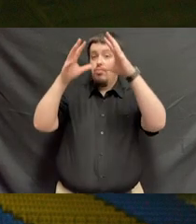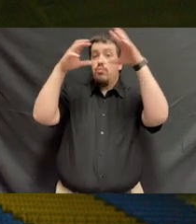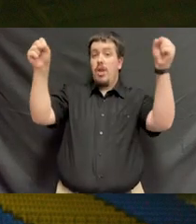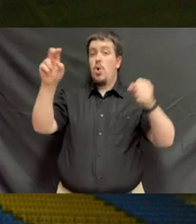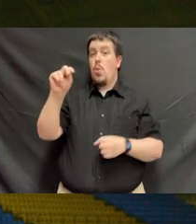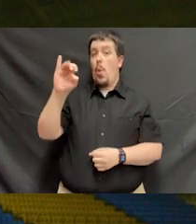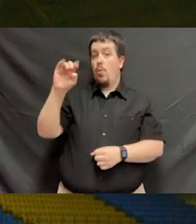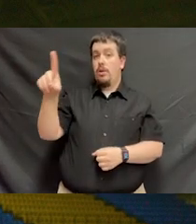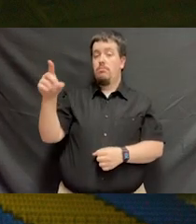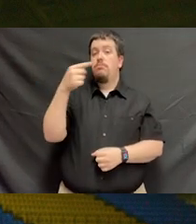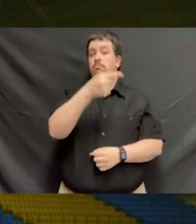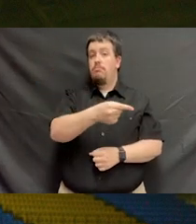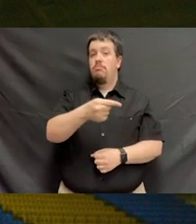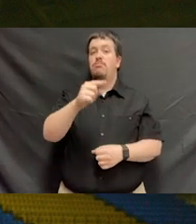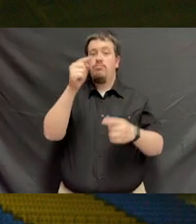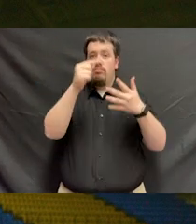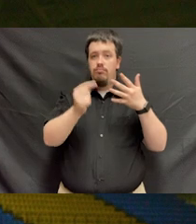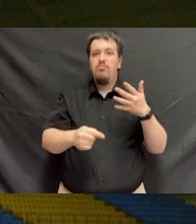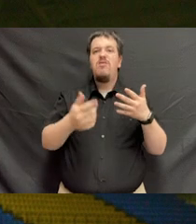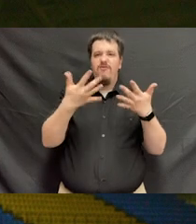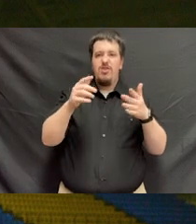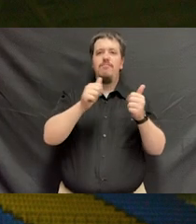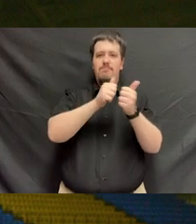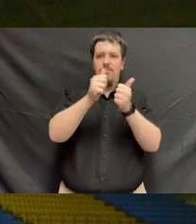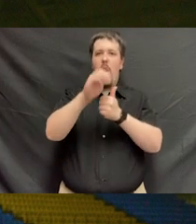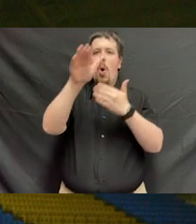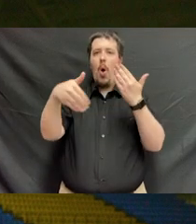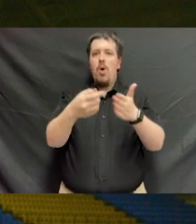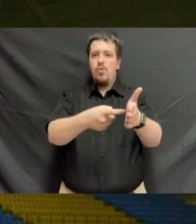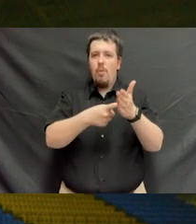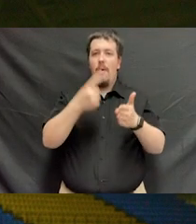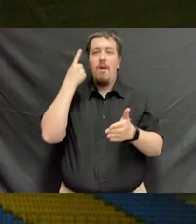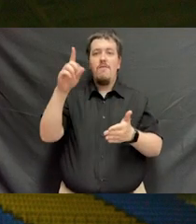President Noland, these candidates have completed all requirements for master's degrees